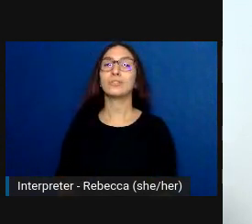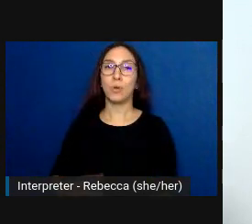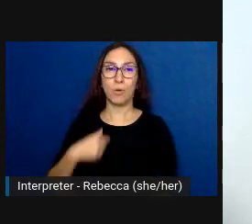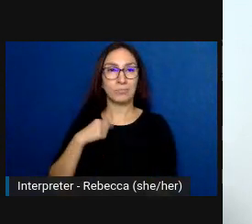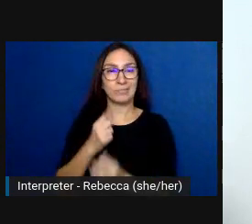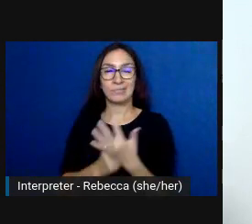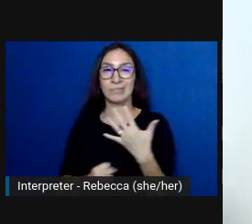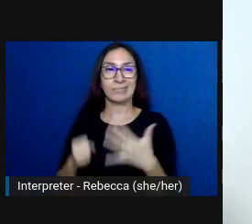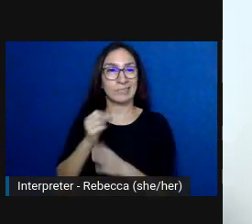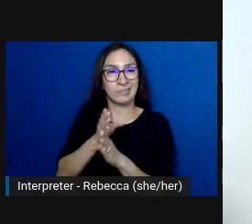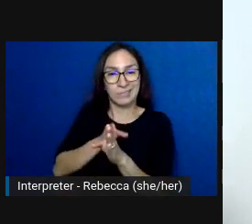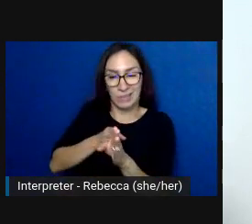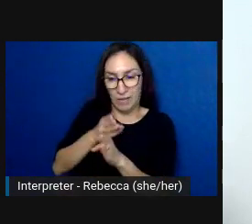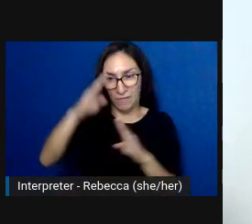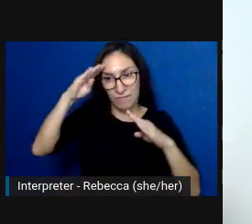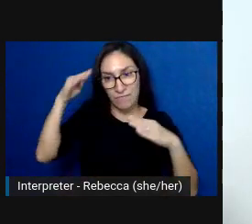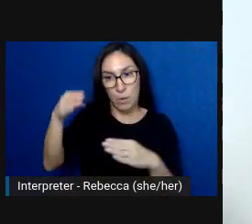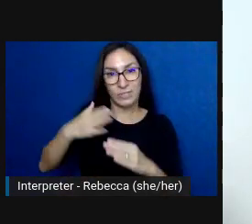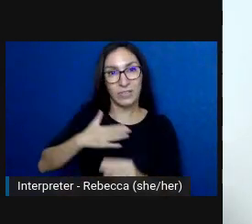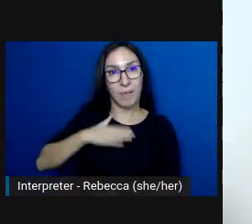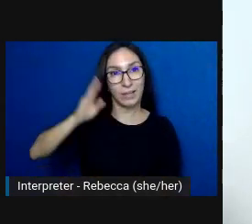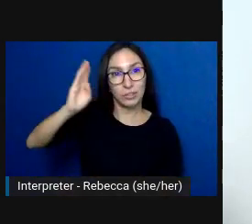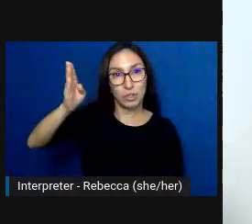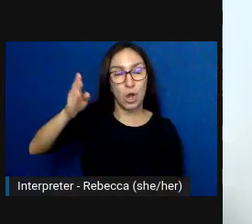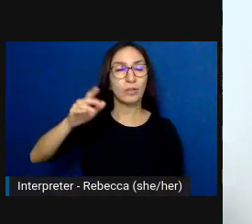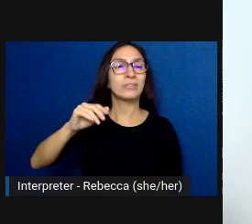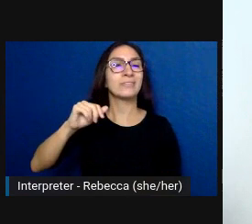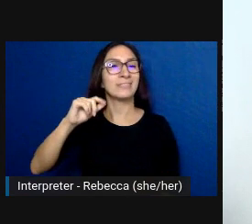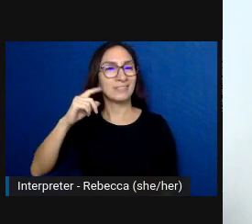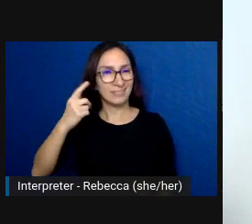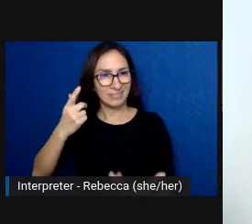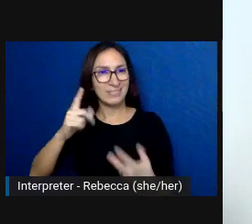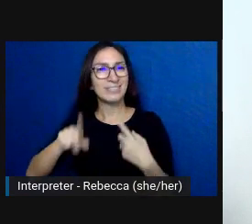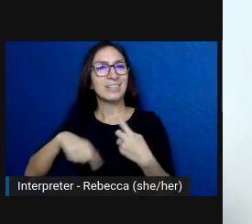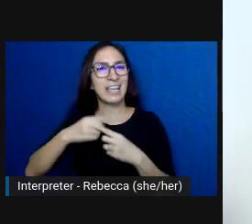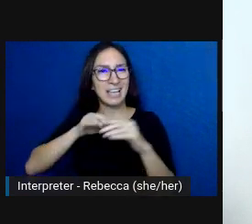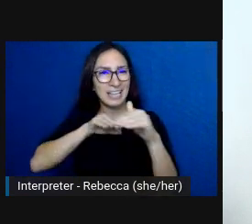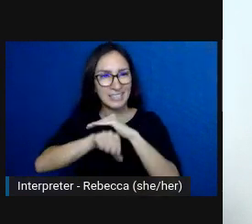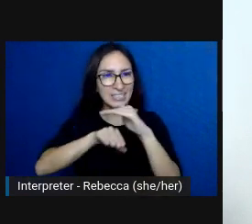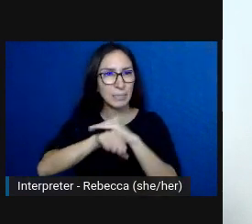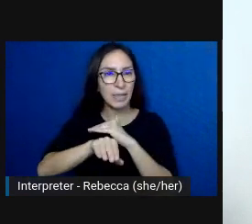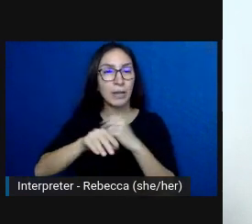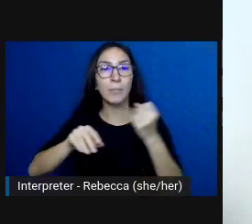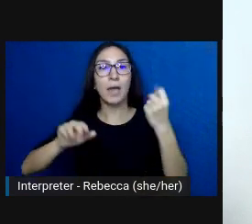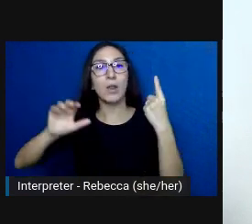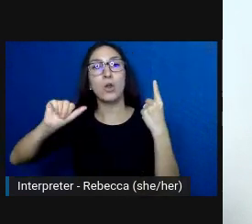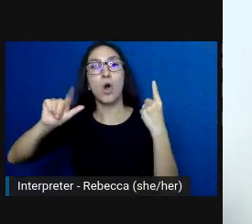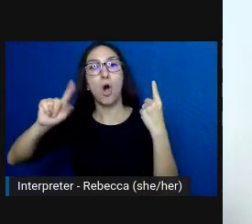alt text also provides some additional features I want to alert you to.